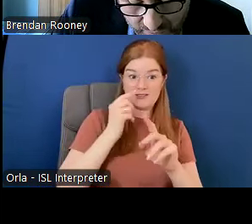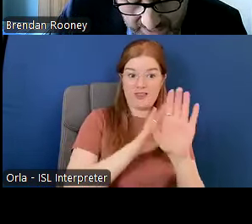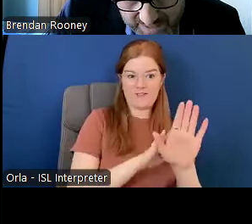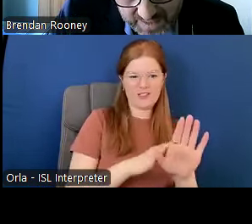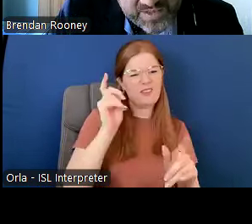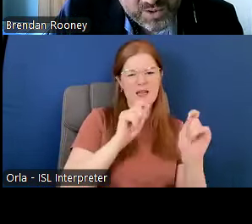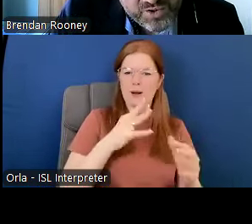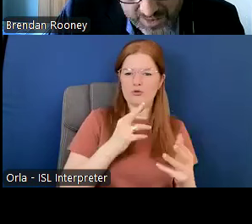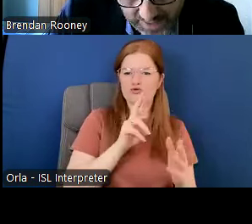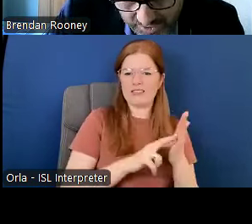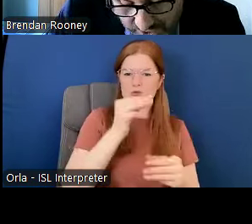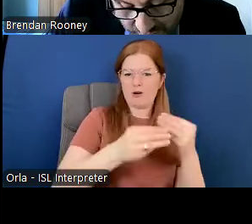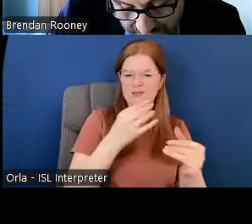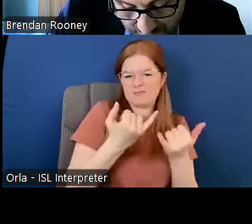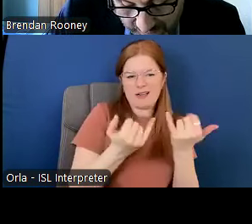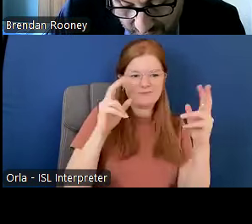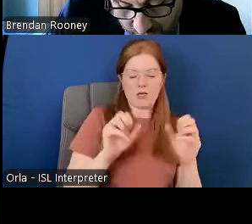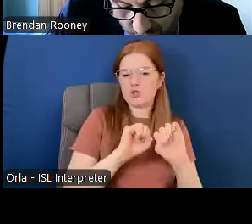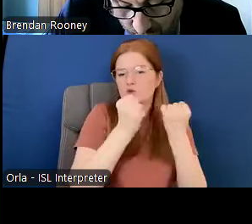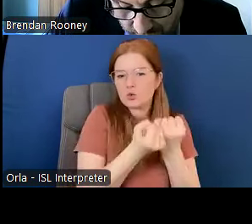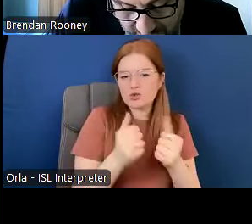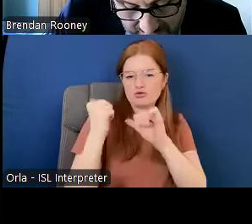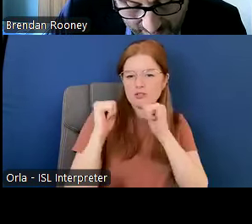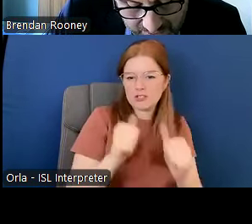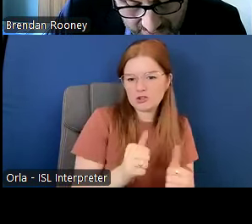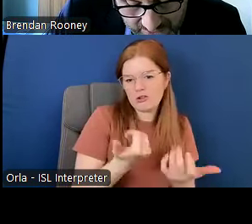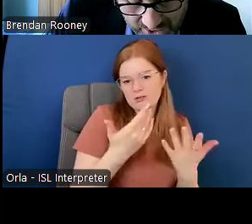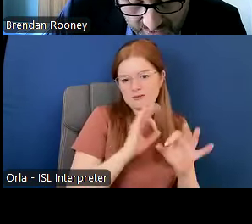practice as a social and traditional phenomenon, one that had captured the attention